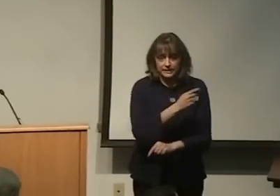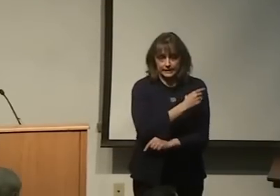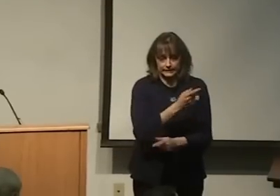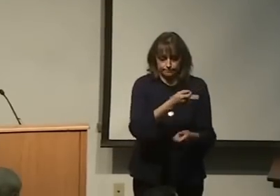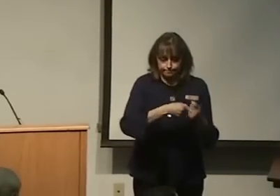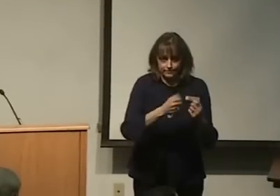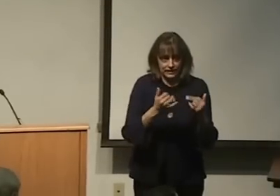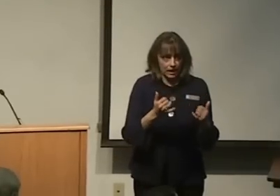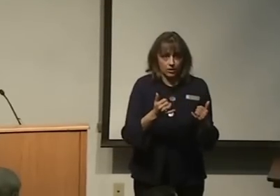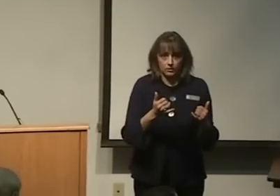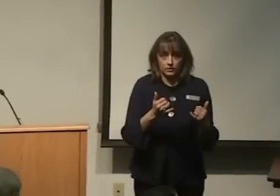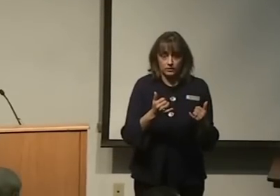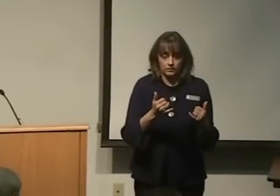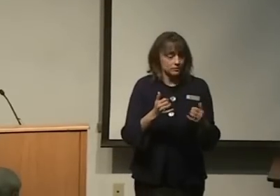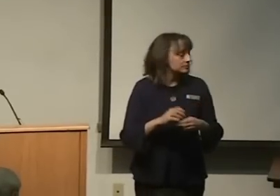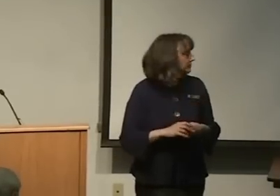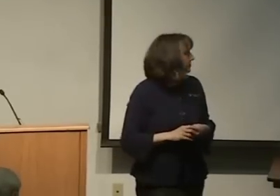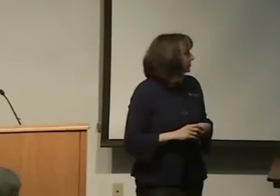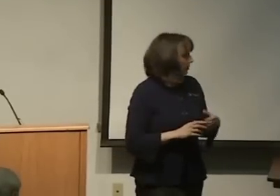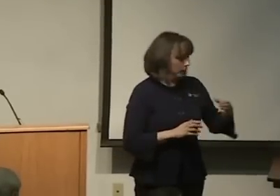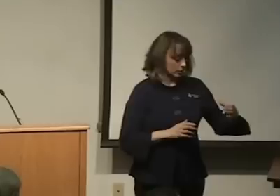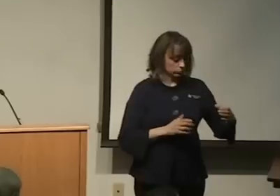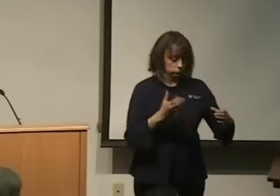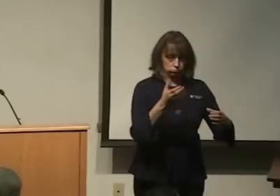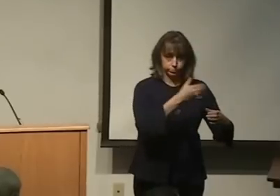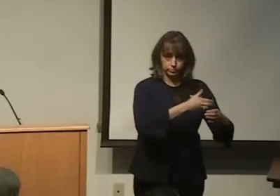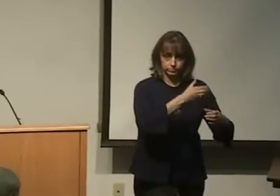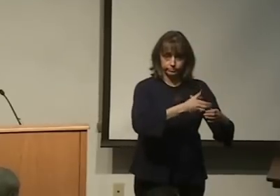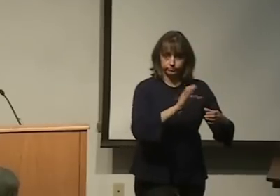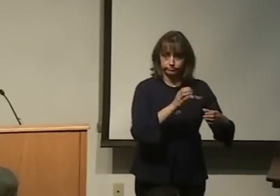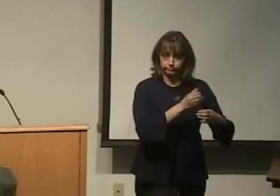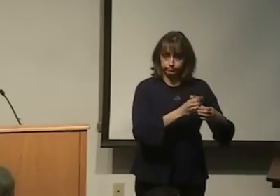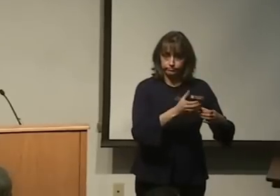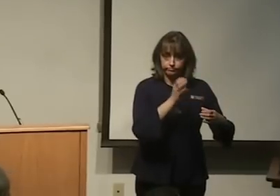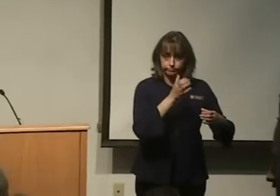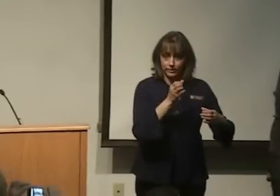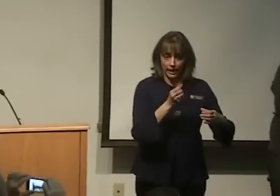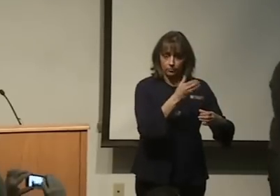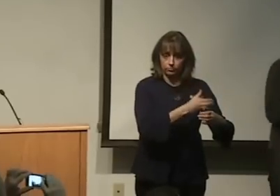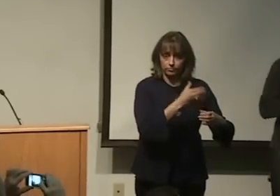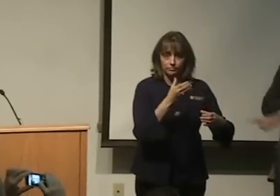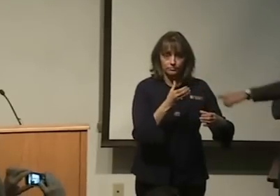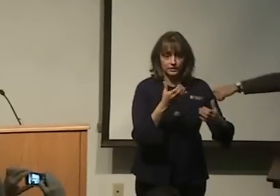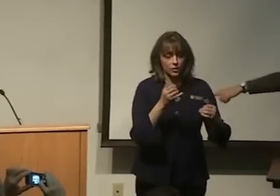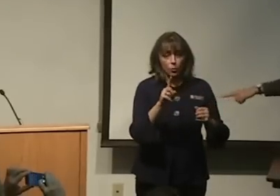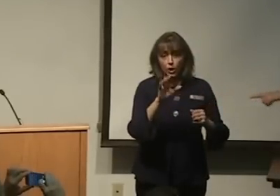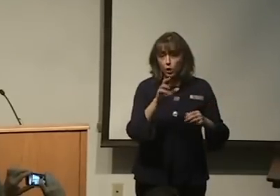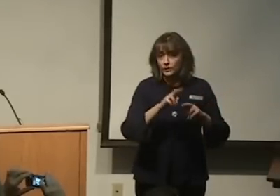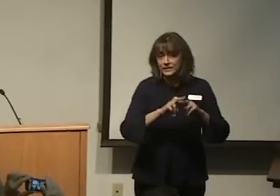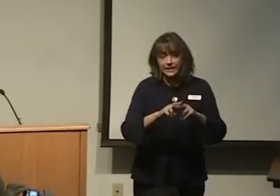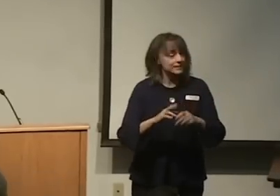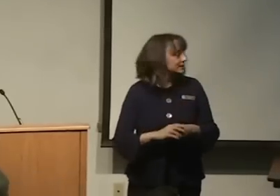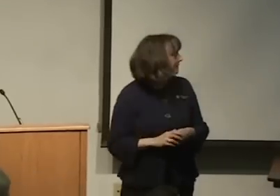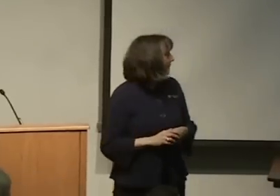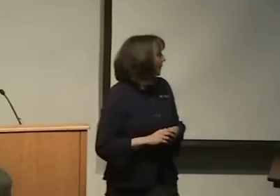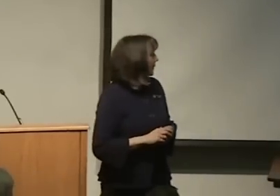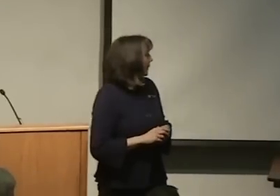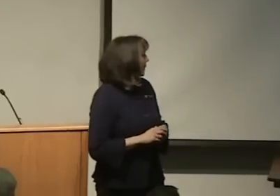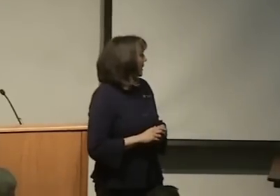It's still 100 seats, and it has one of these in front so it doesn't have one of those, because I don't want